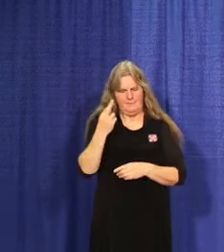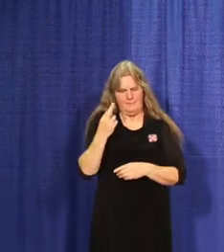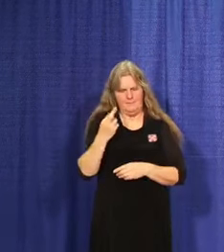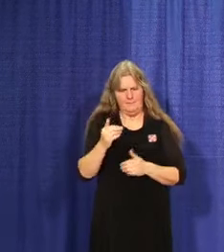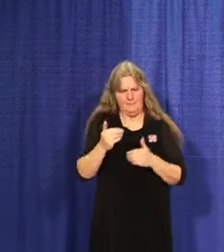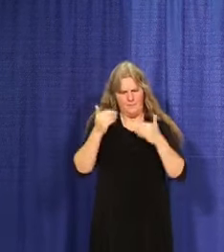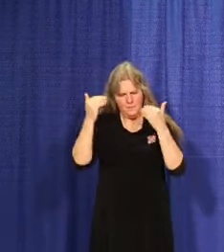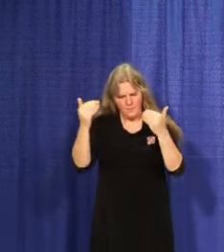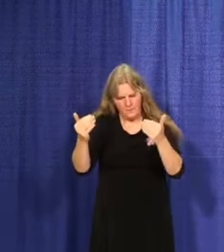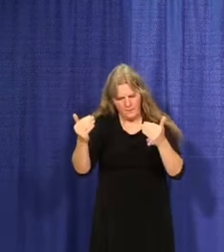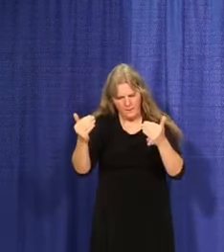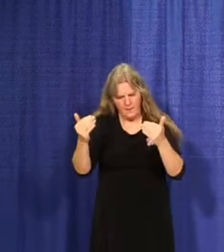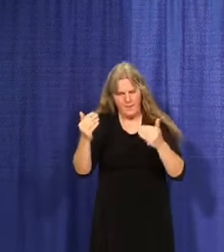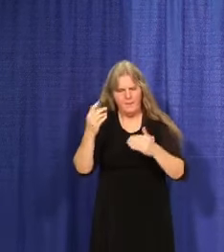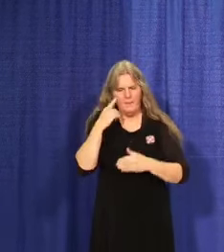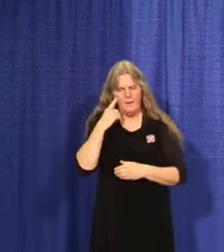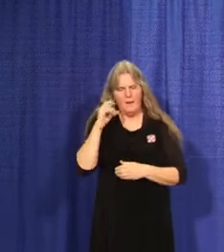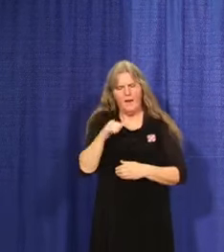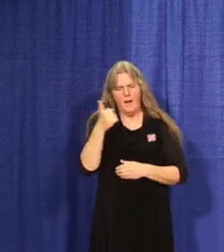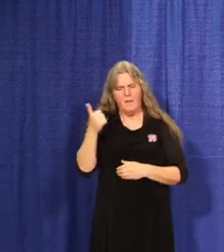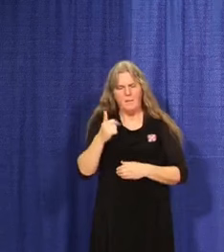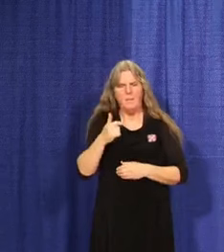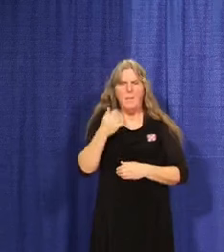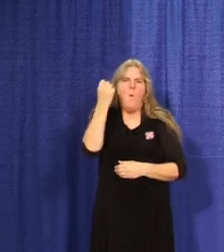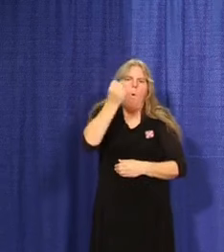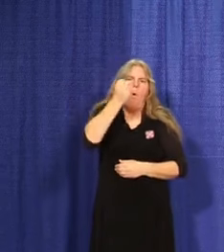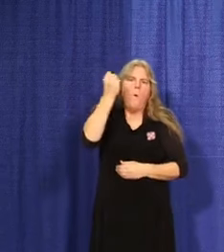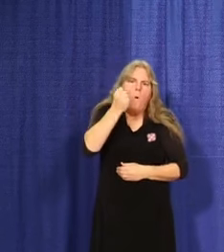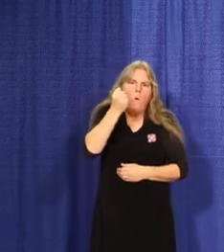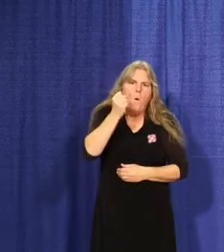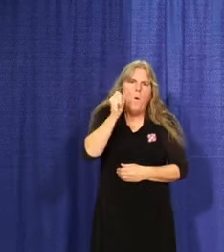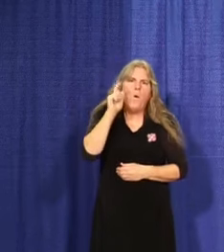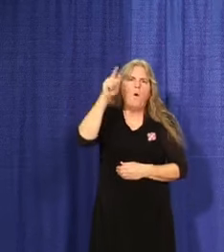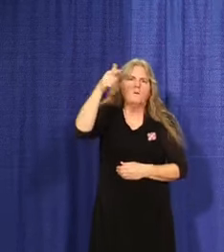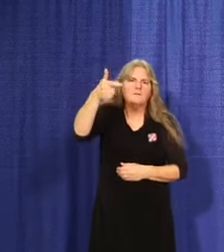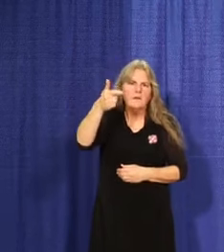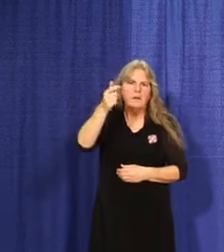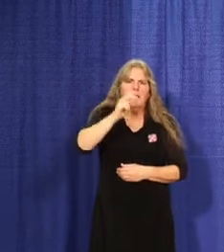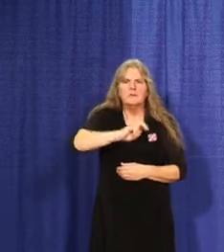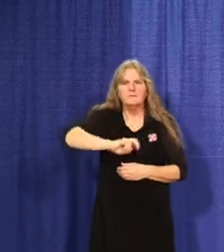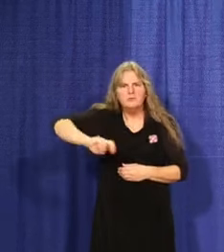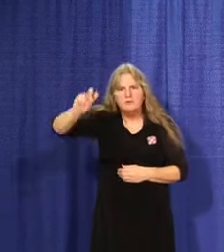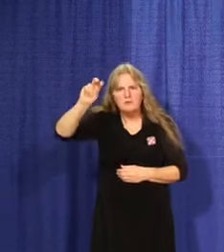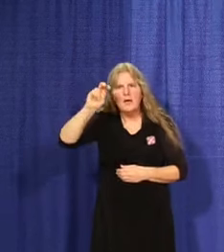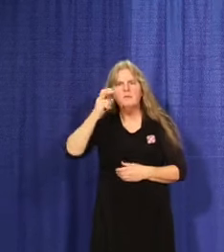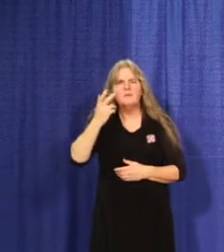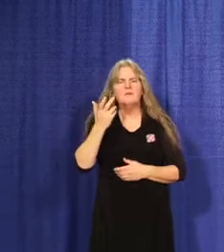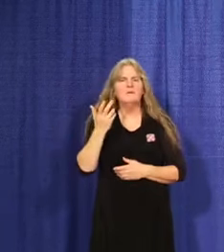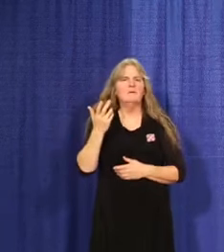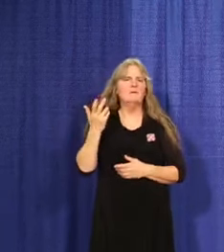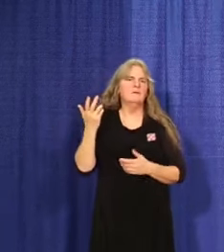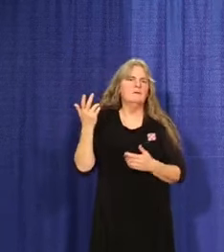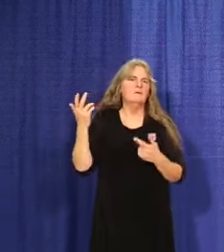opportunities when we will hopefully, not too long, get to a point where we can much more